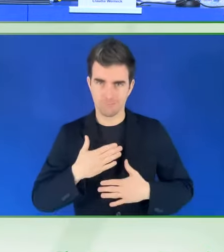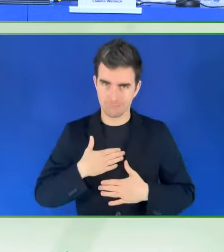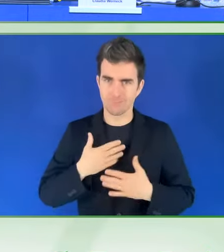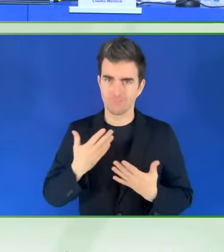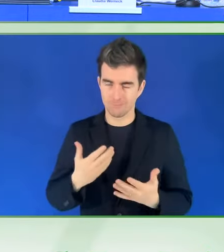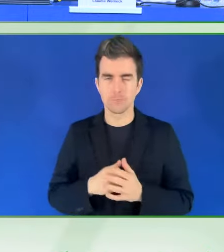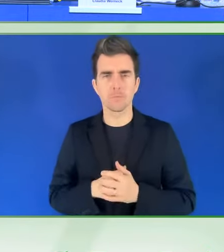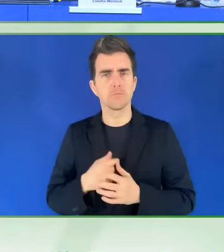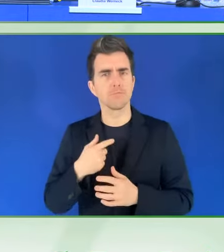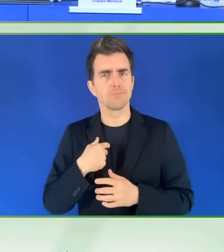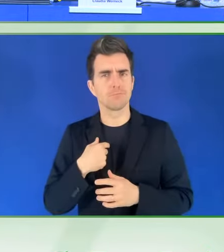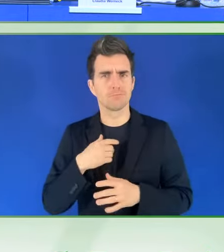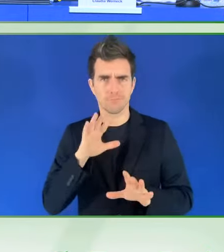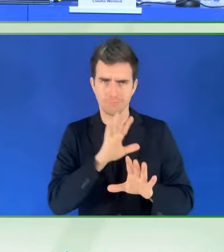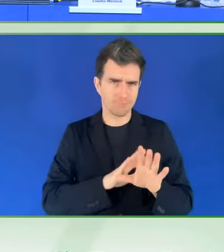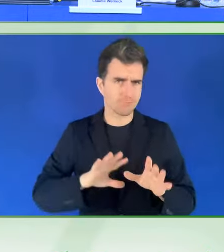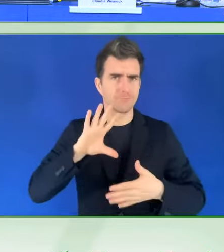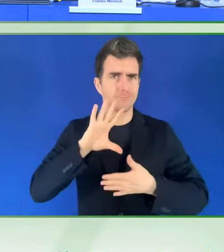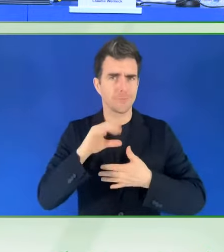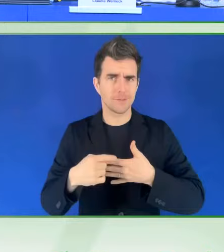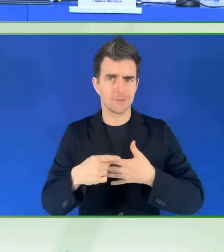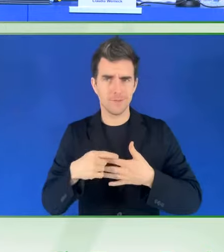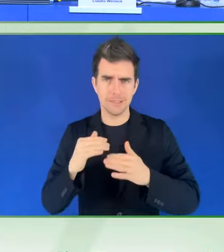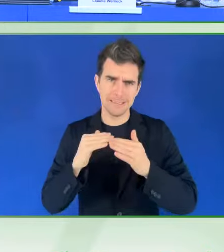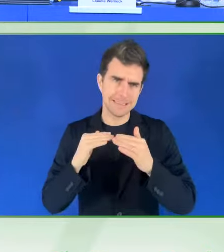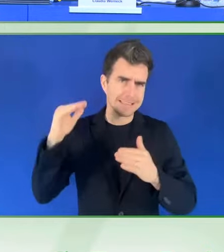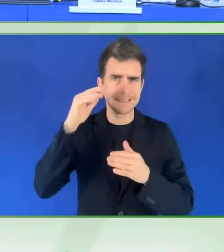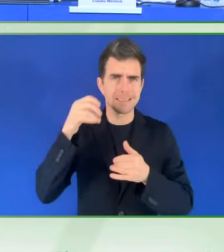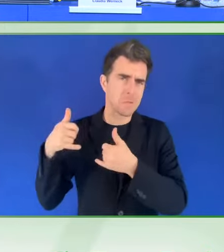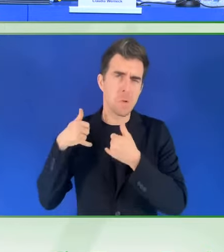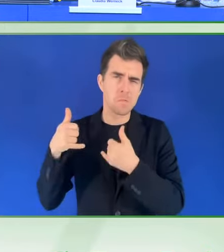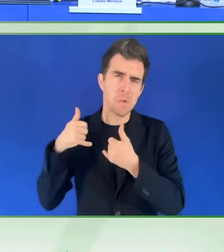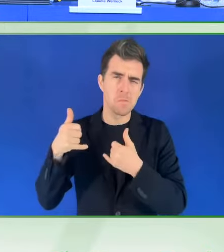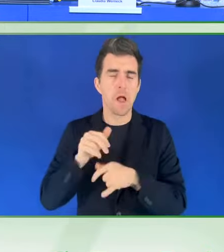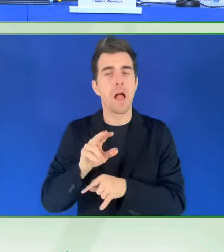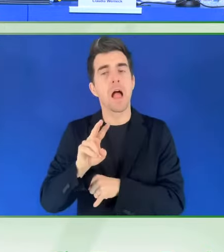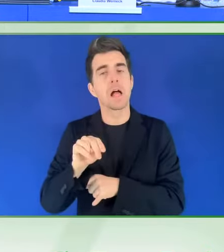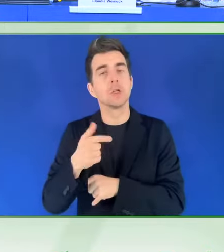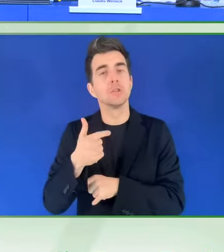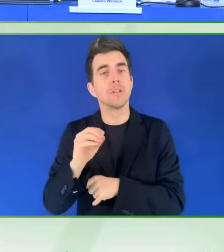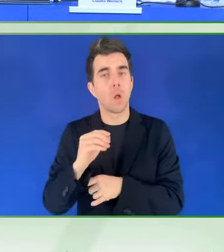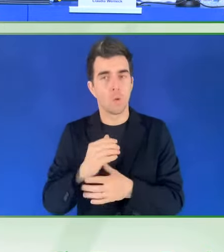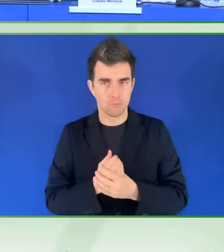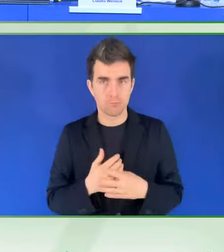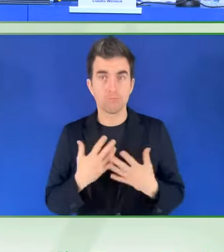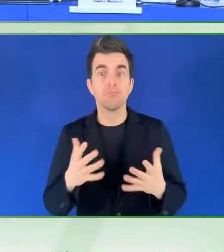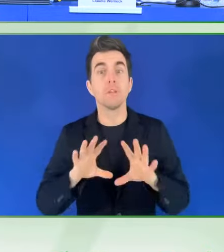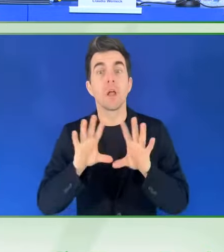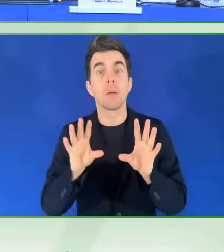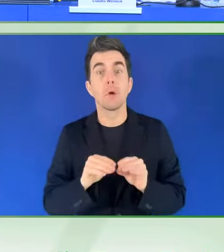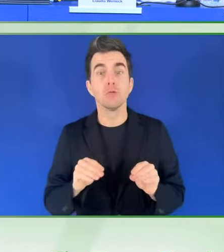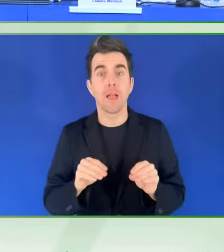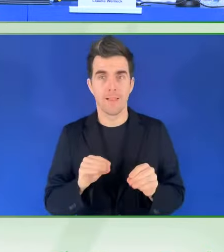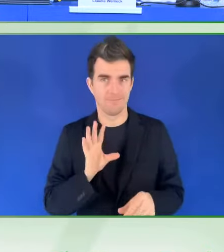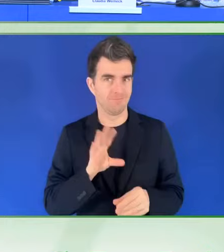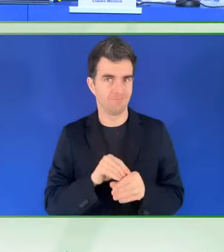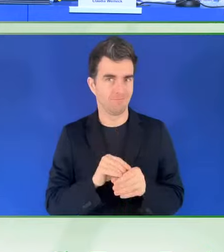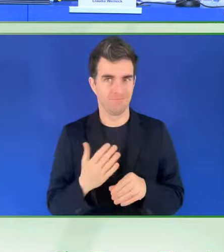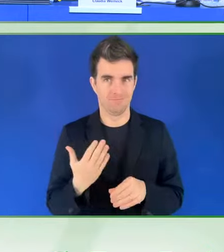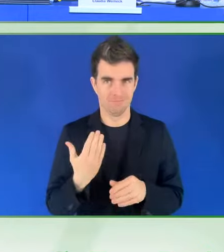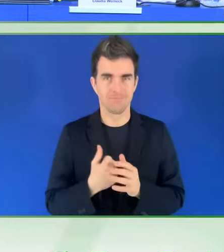Our practices have transformative effect on multiple levels.